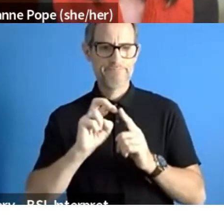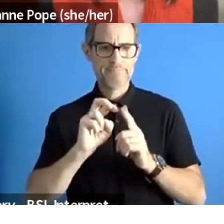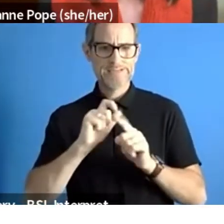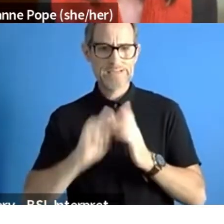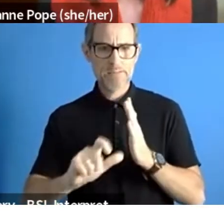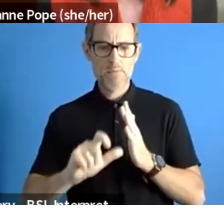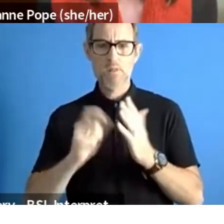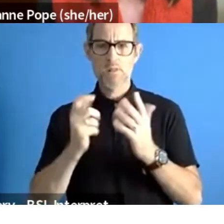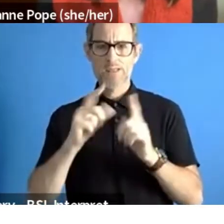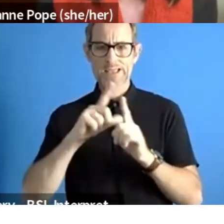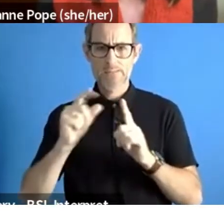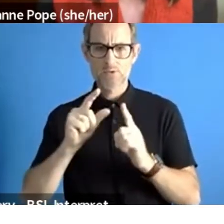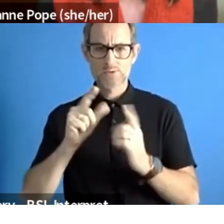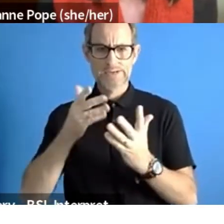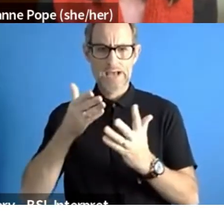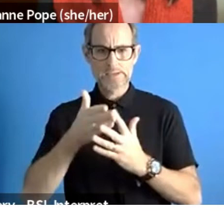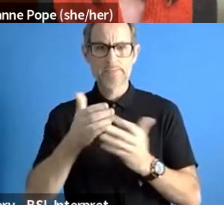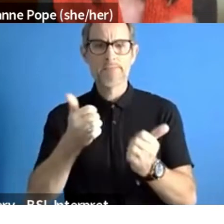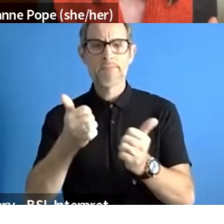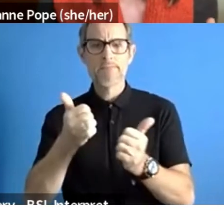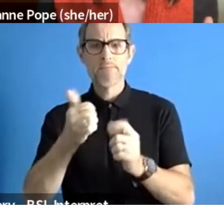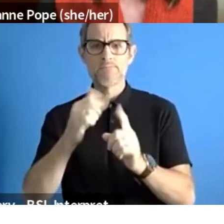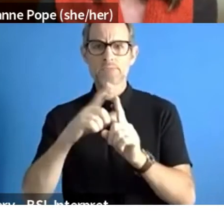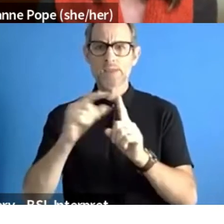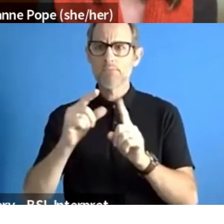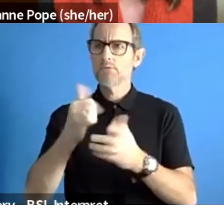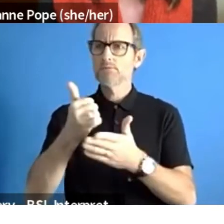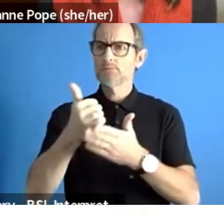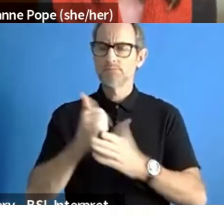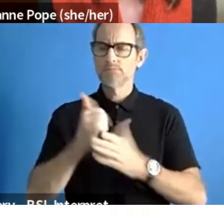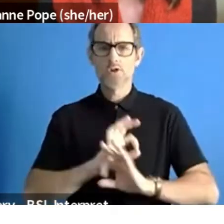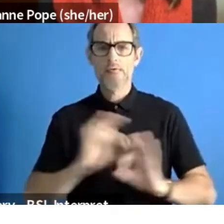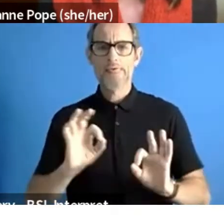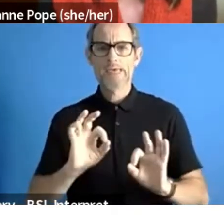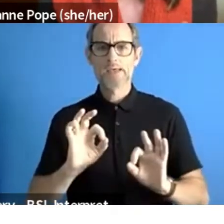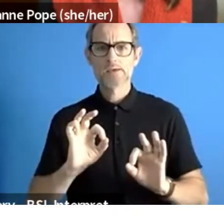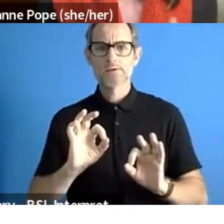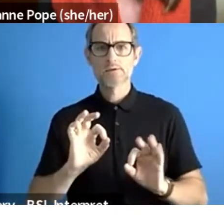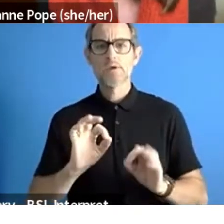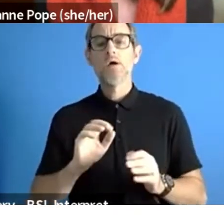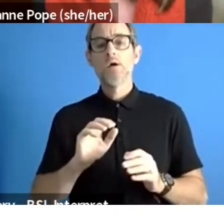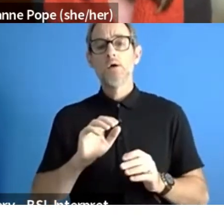accessibility needs, most of us, and we did this in various ways. For some